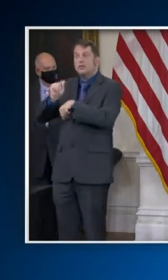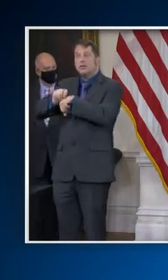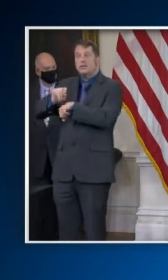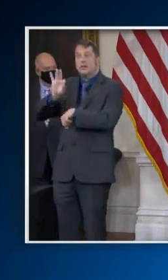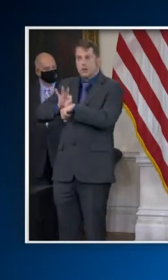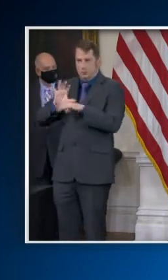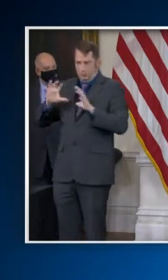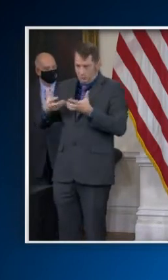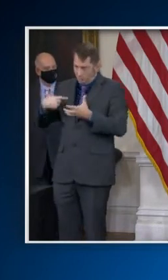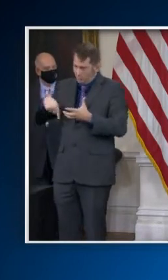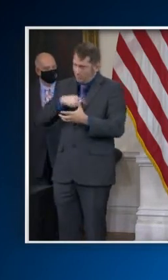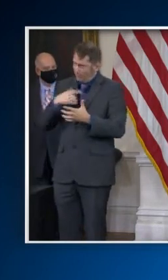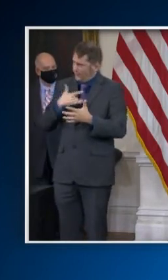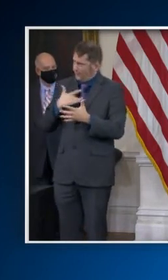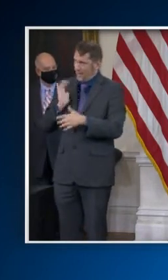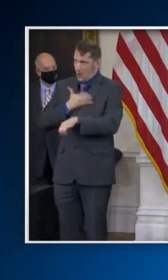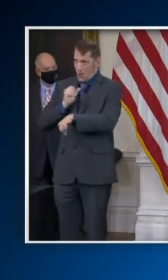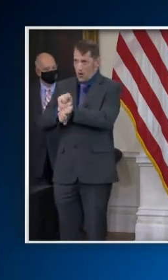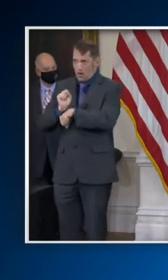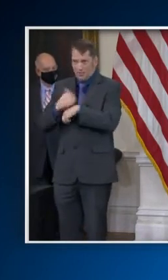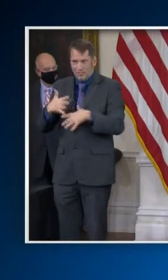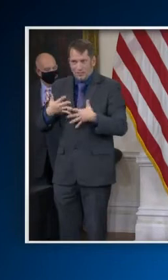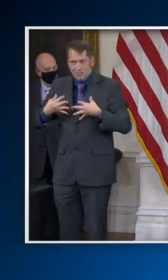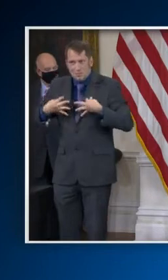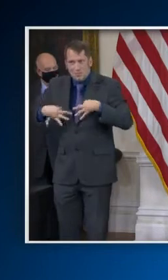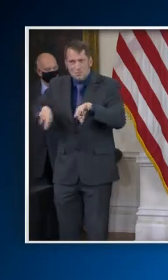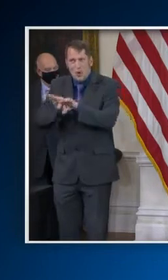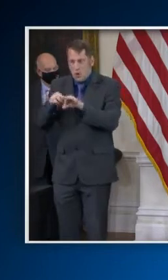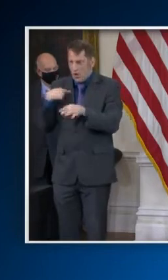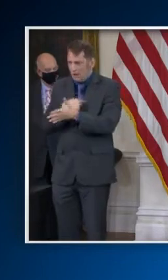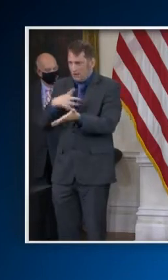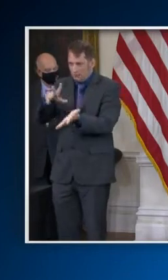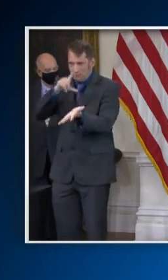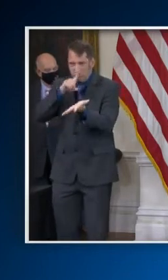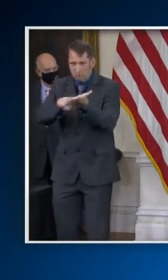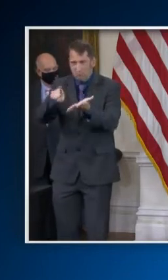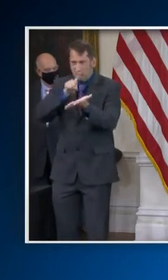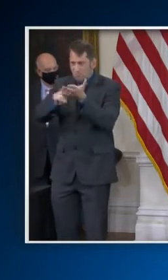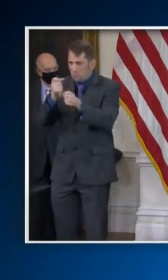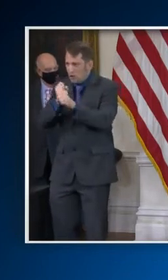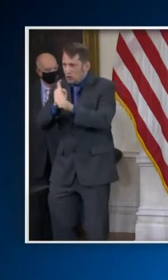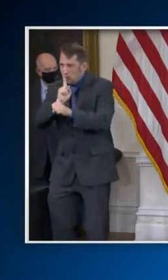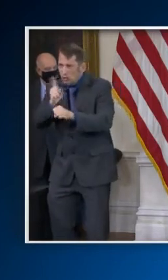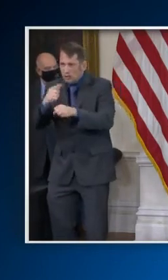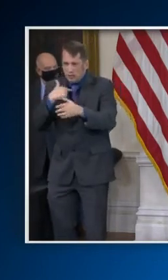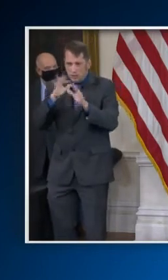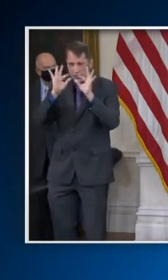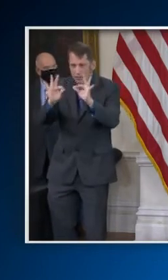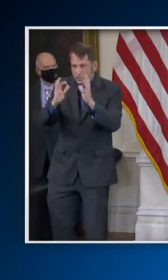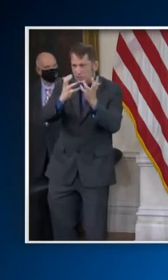THIS IS PRECISELY WHY IT IS CRUCIAL FOR THE VACCINE EQUITY TASK FORCE TO EXIST.